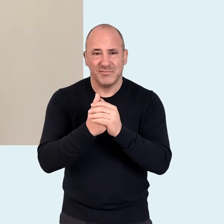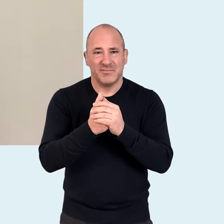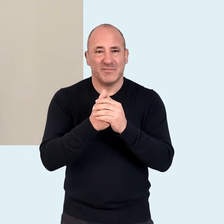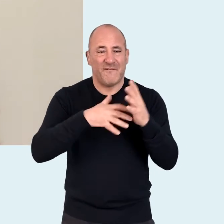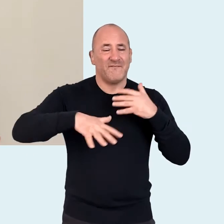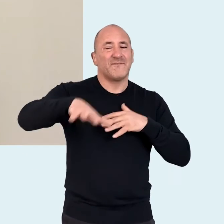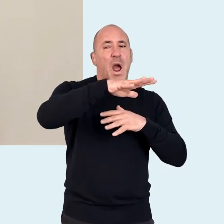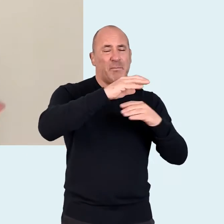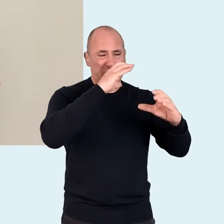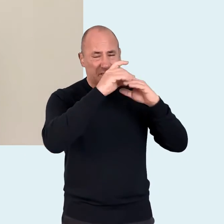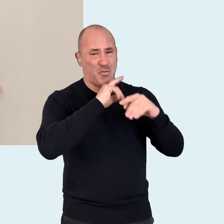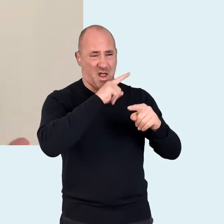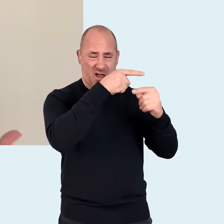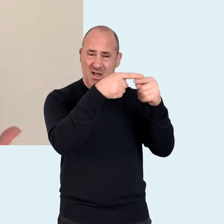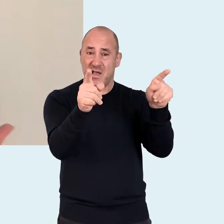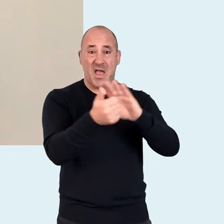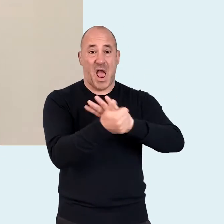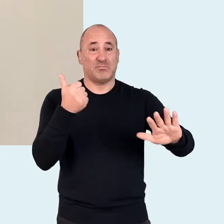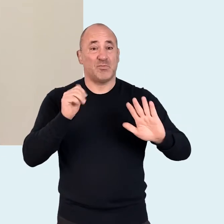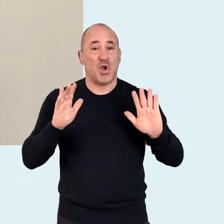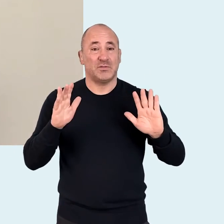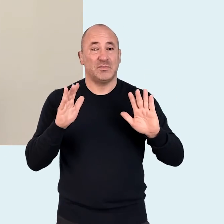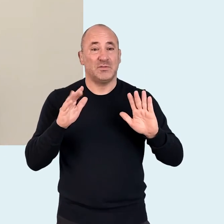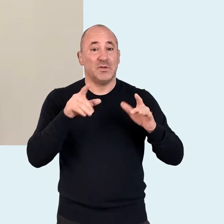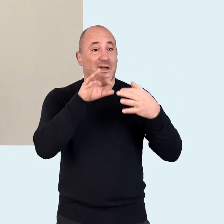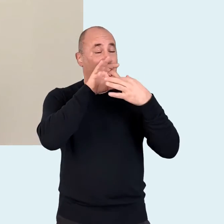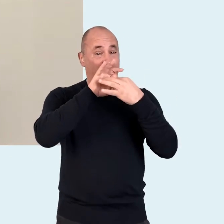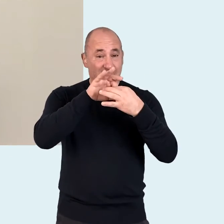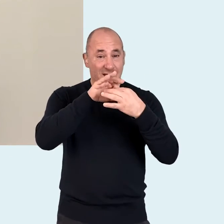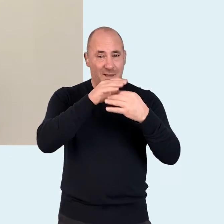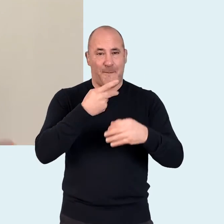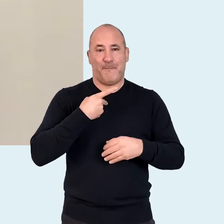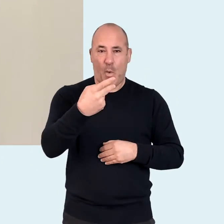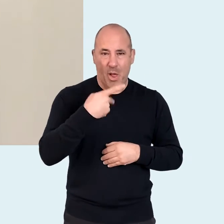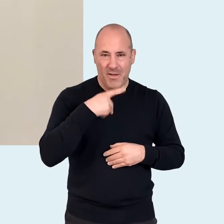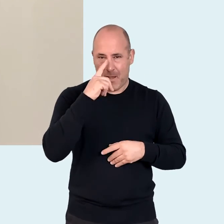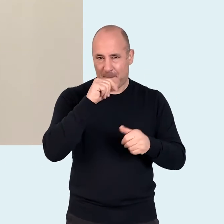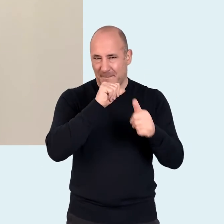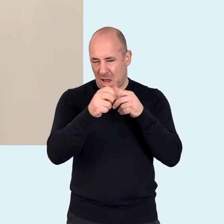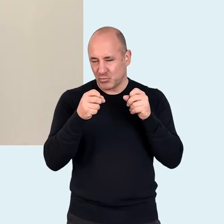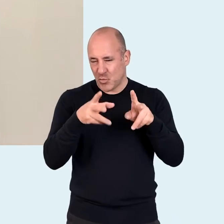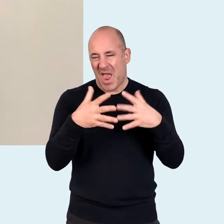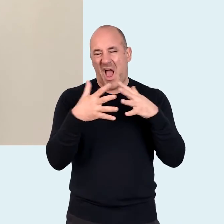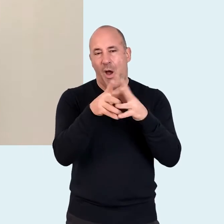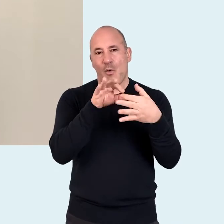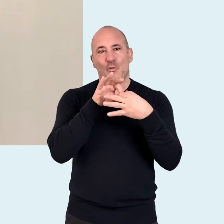support and their families as they are the experts, and together you'll be able to find